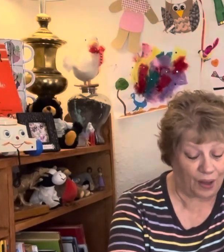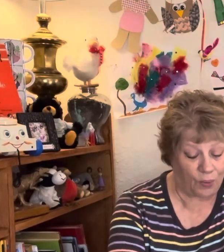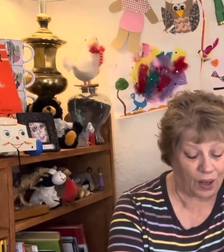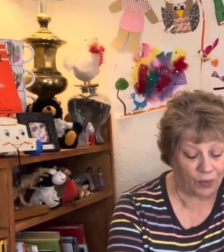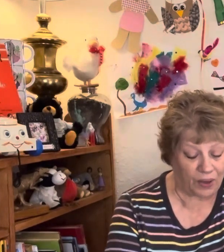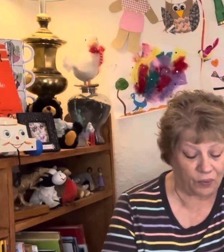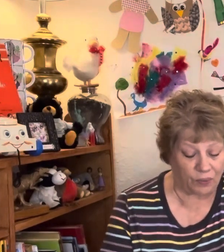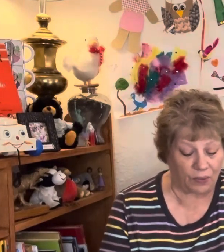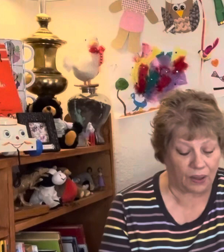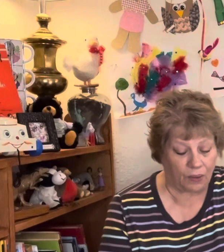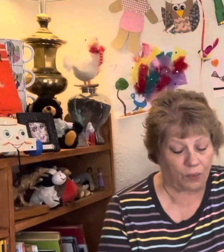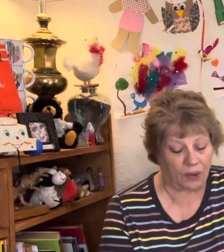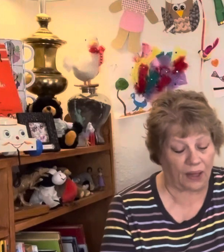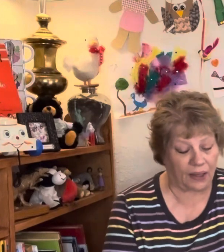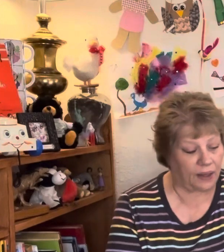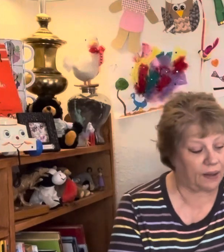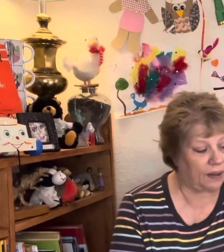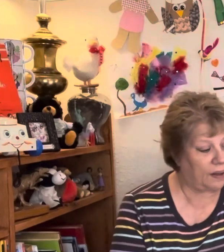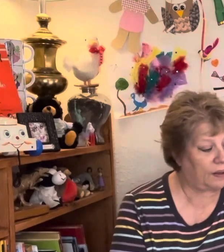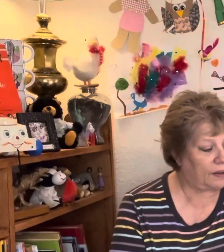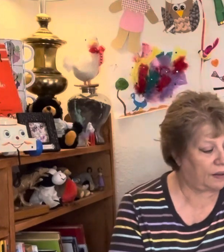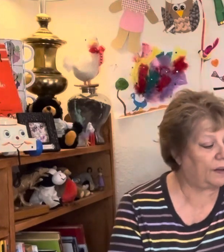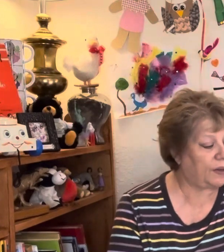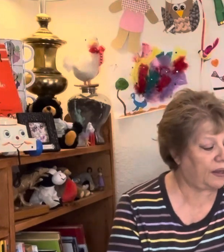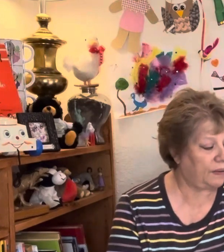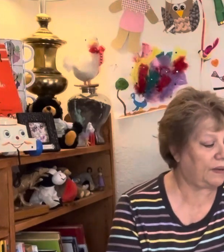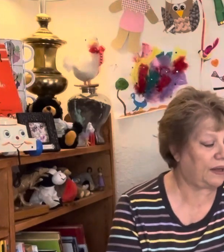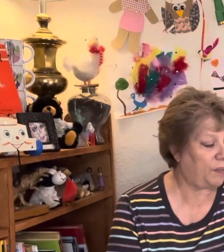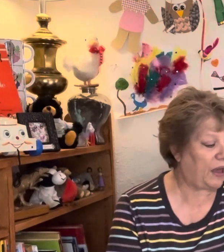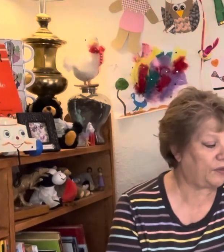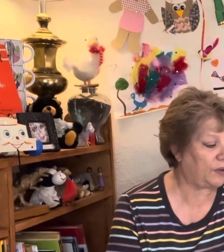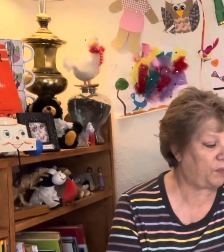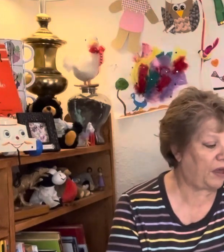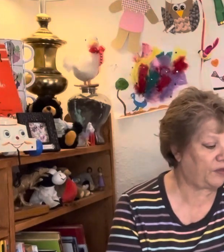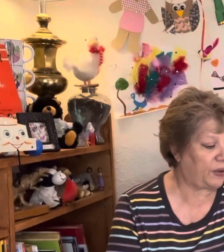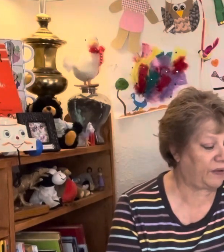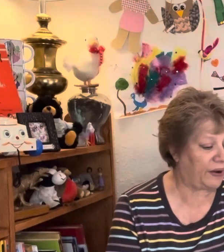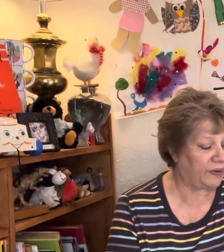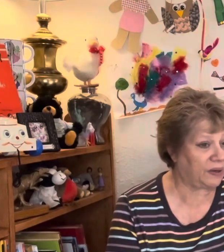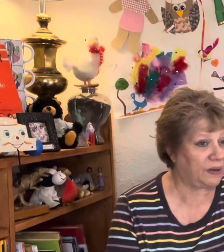A walkway... BUSTER: Just around my house. You know. I've got to experiment... BARB: A pathway? BUSTER: Yeah, a pathway.